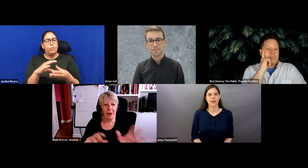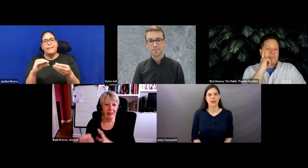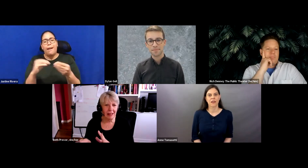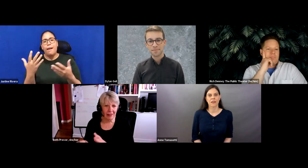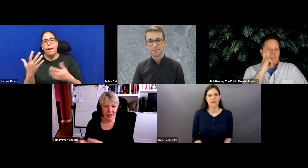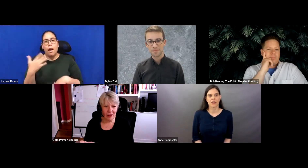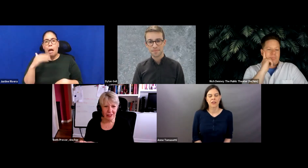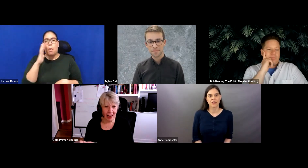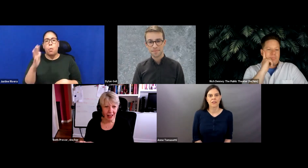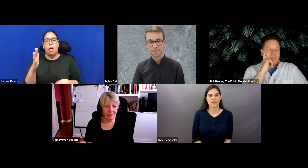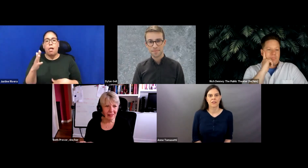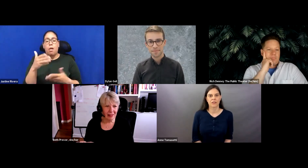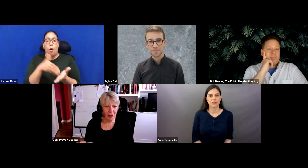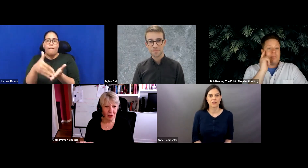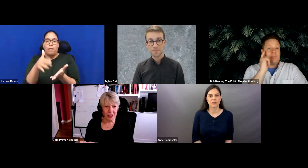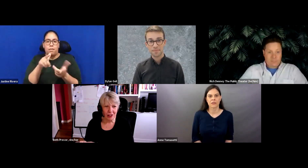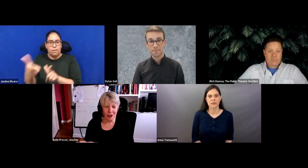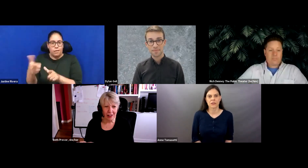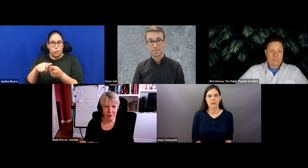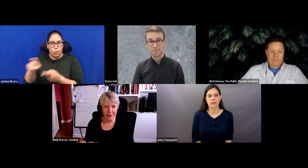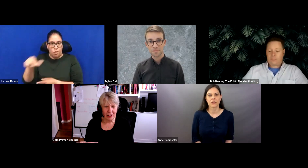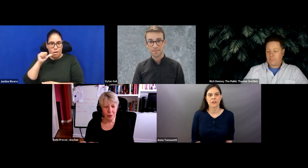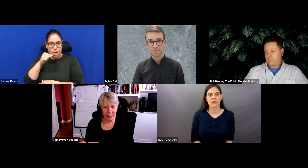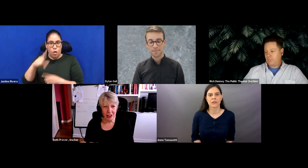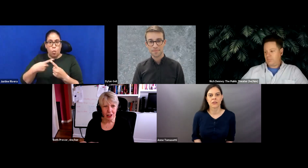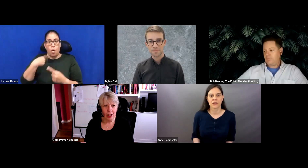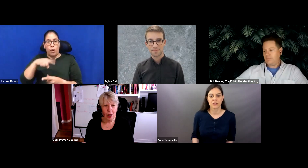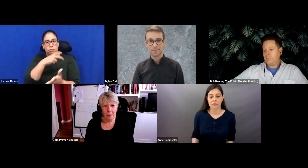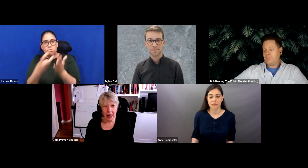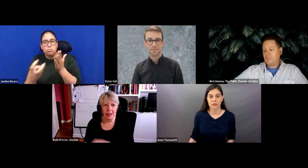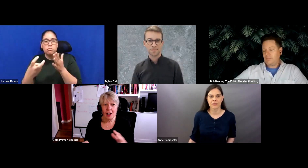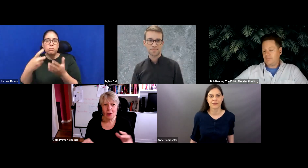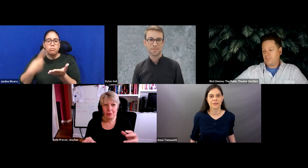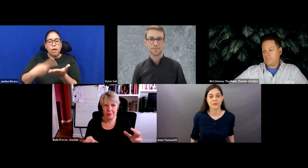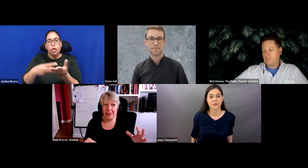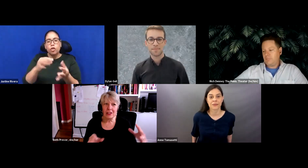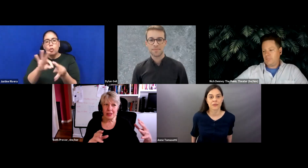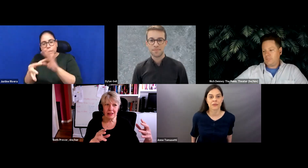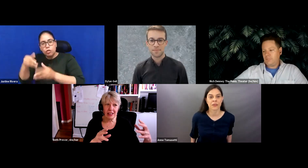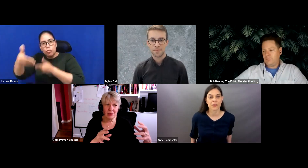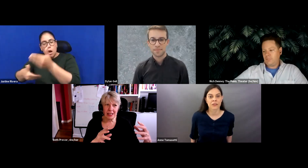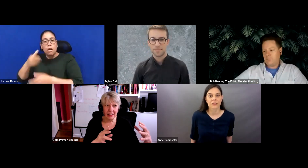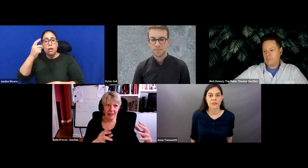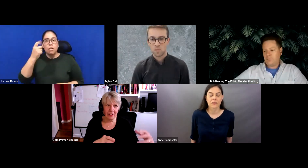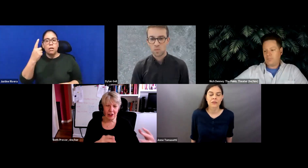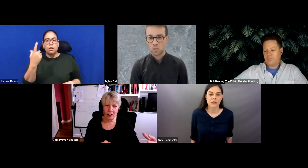pass a lot of this off to Anne, you know, once we start talking about the interpretation, but this was this was at the very